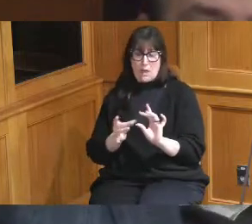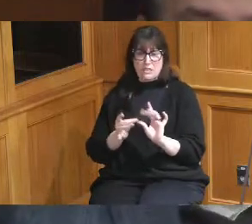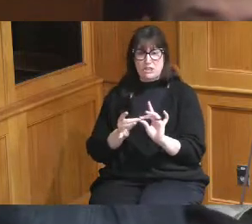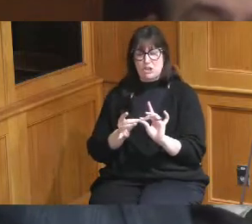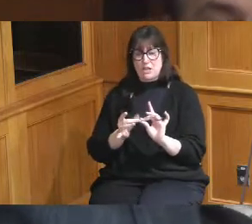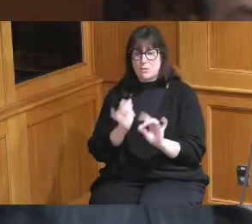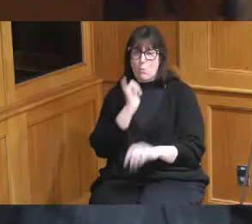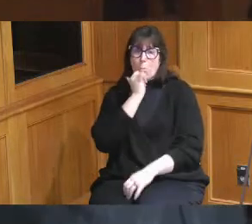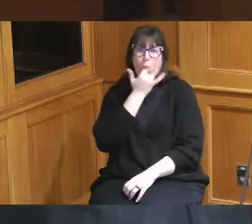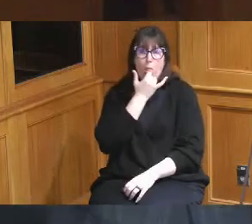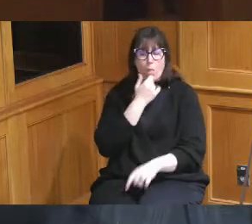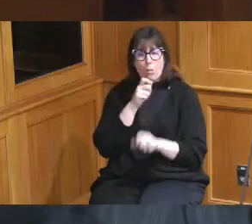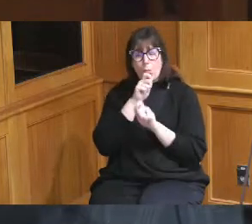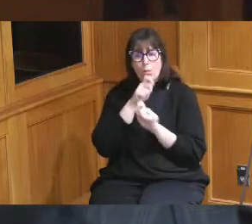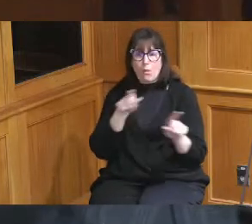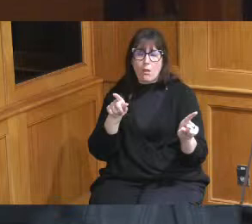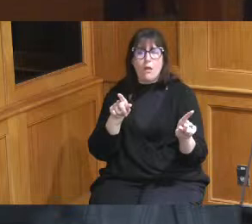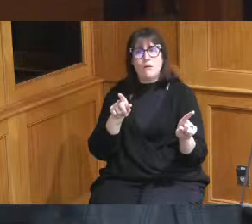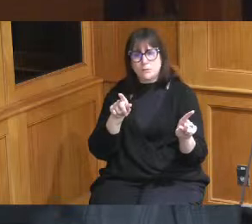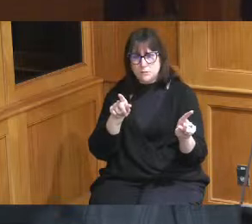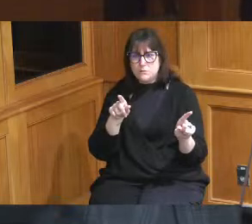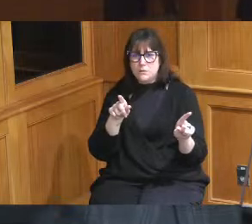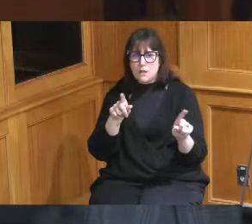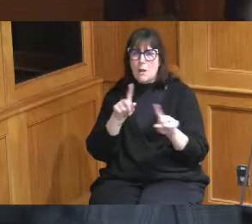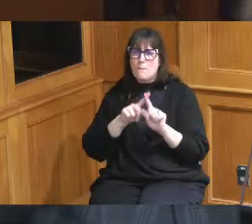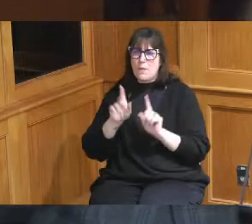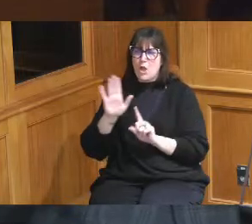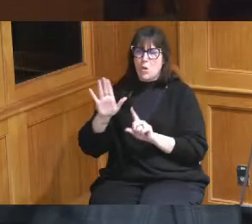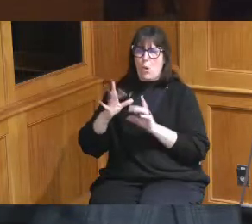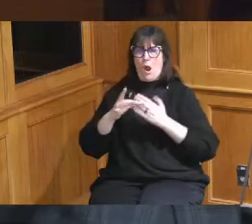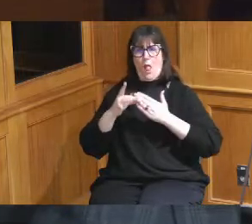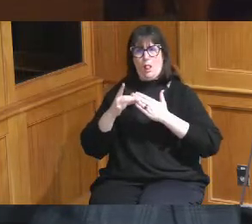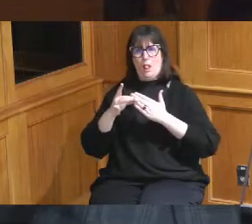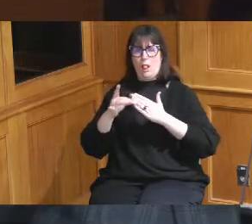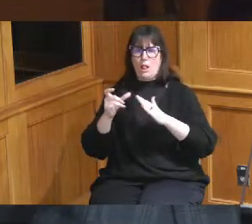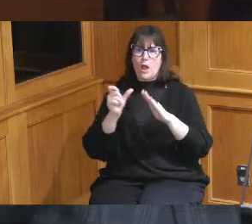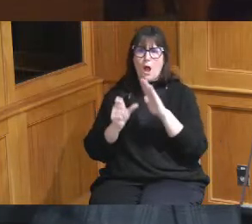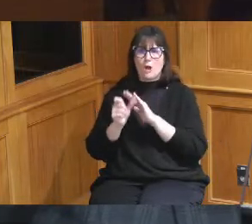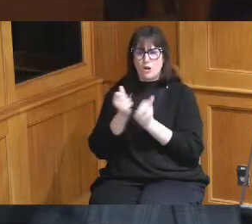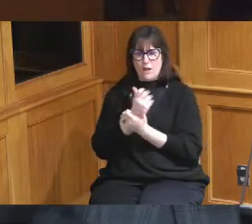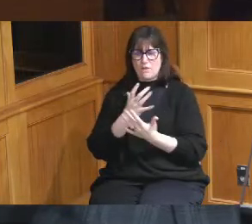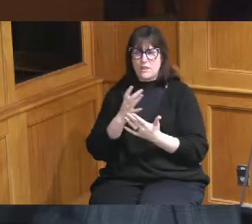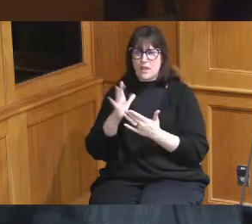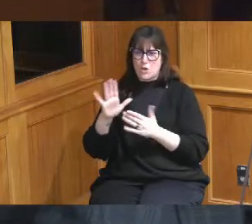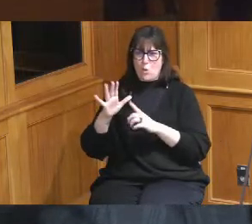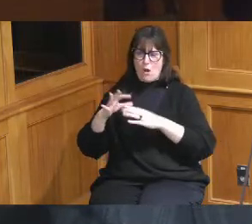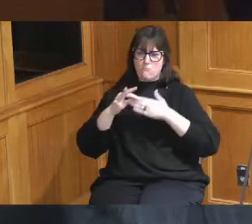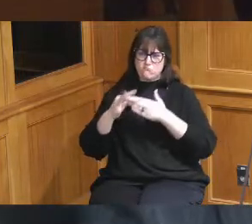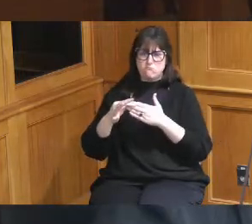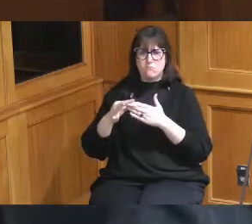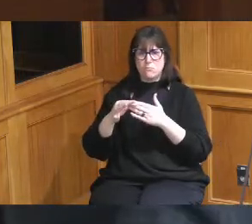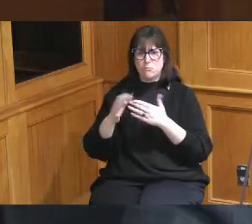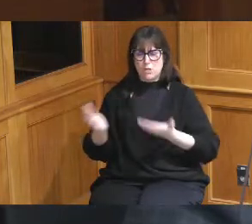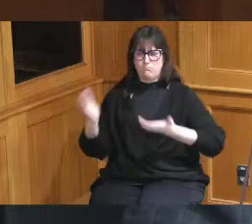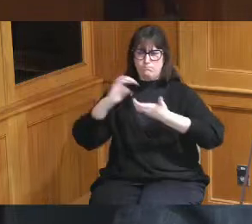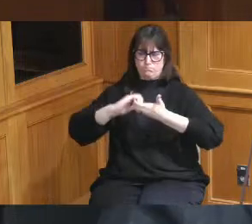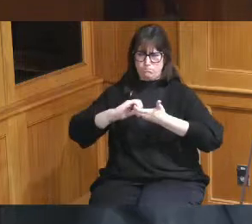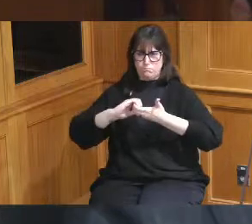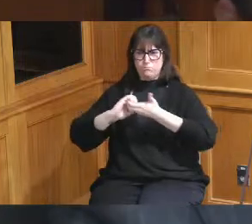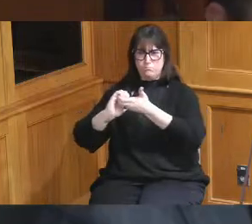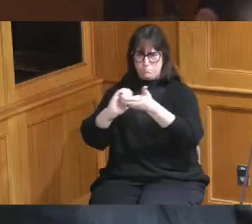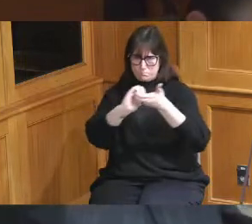think under your leadership of this collaboration and coordination of everyone it we have kind of a